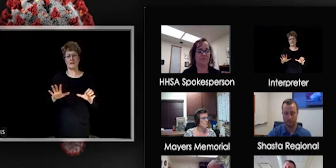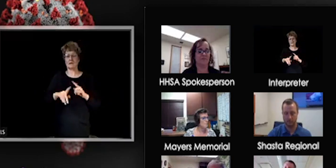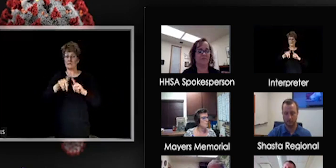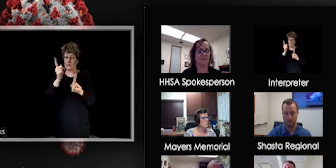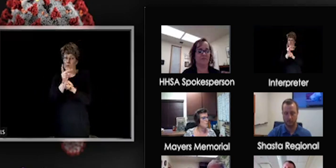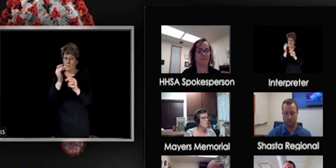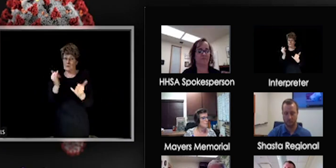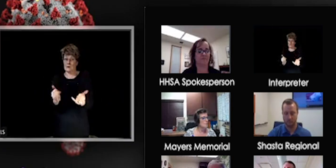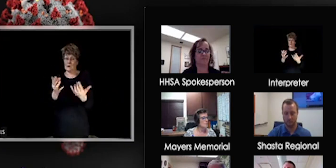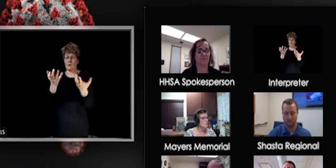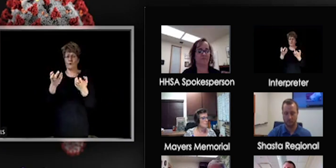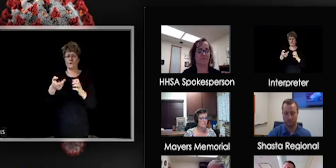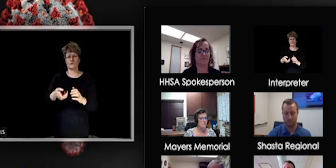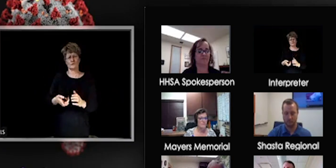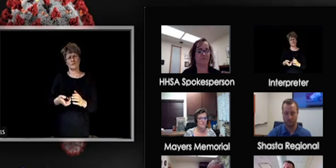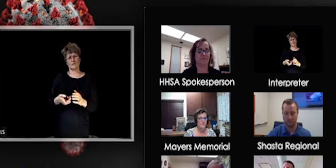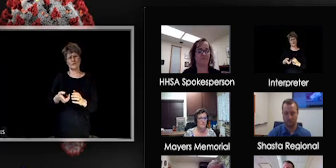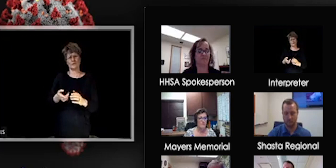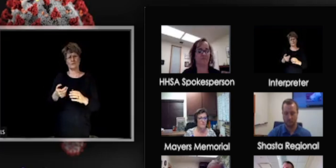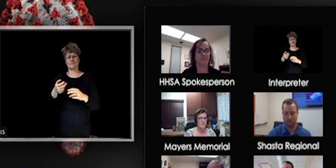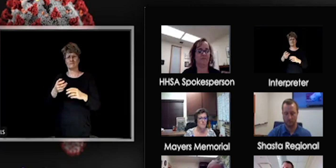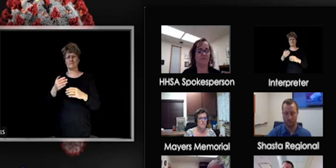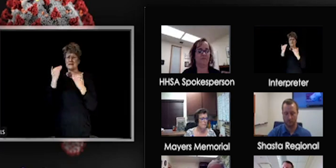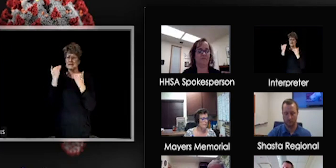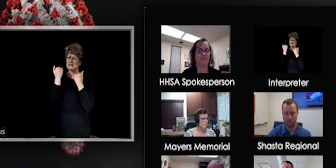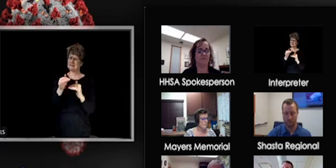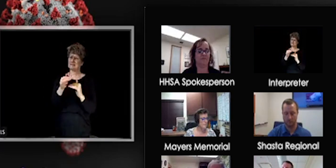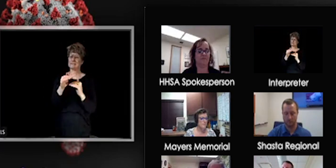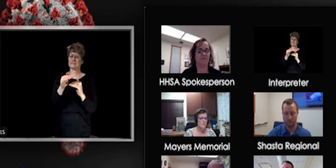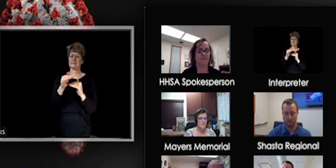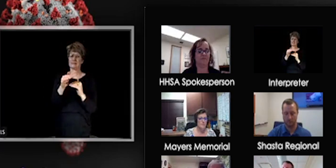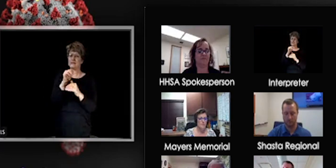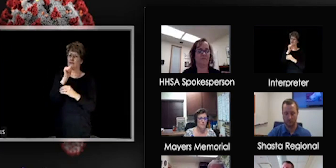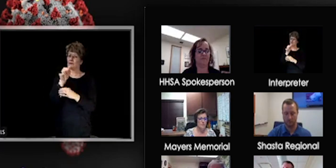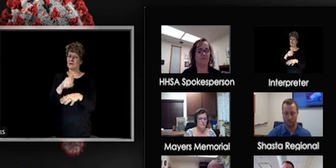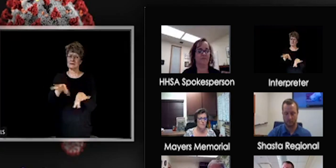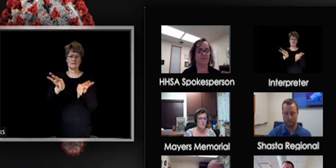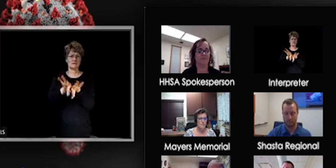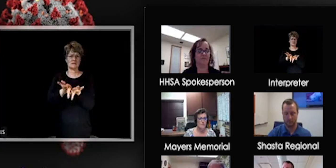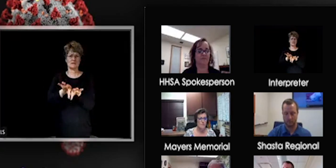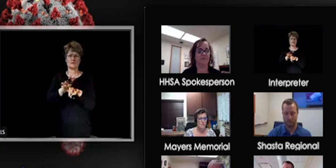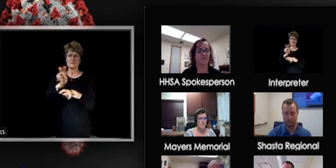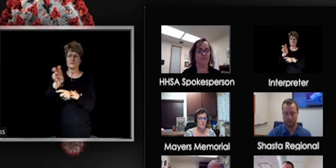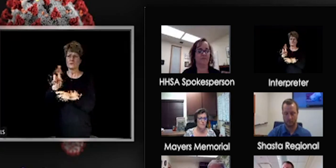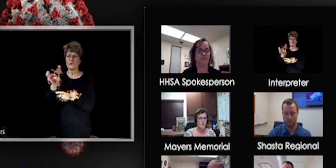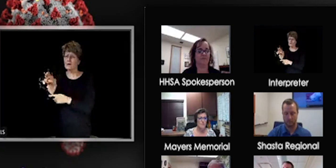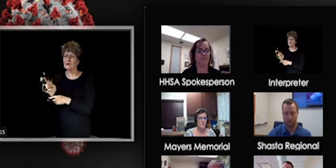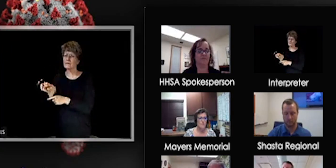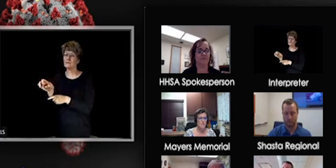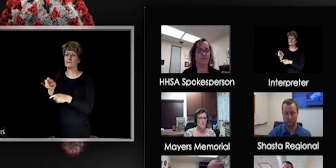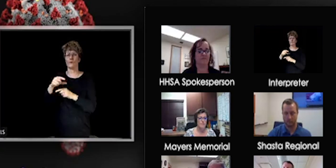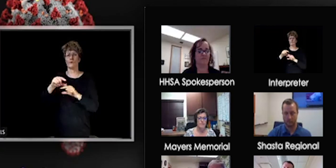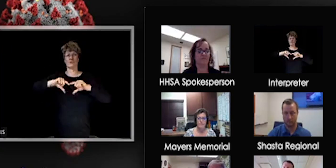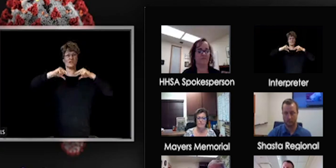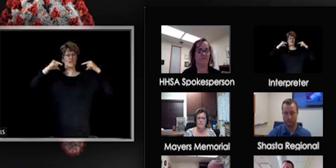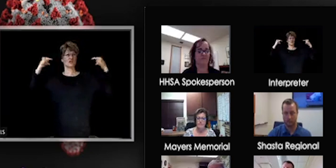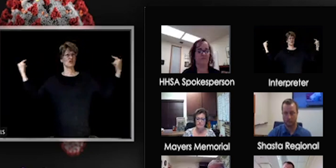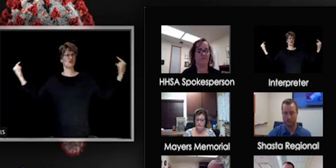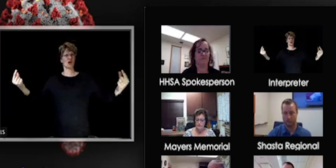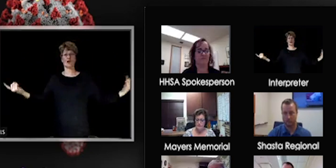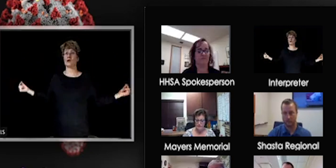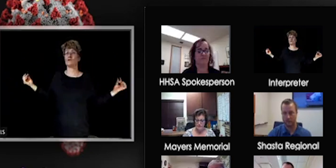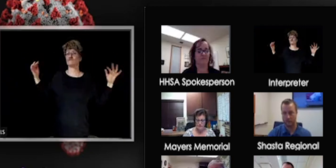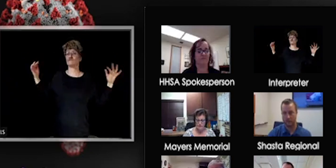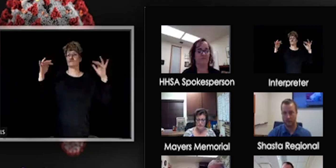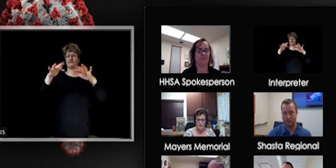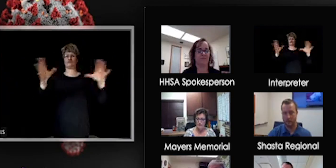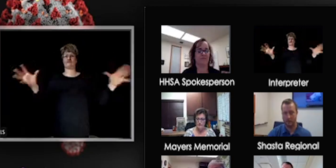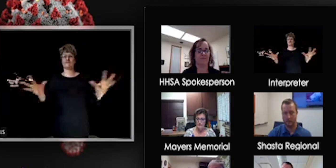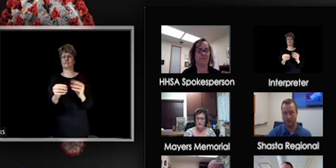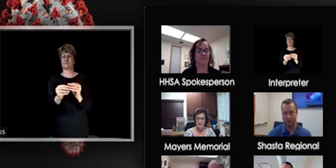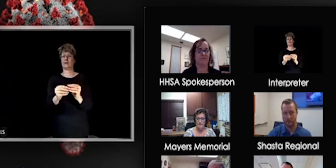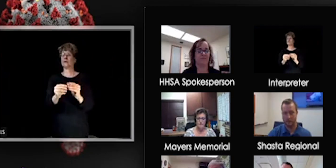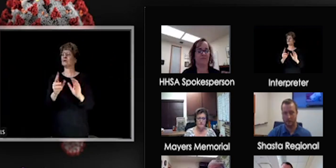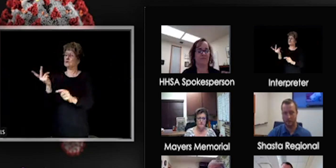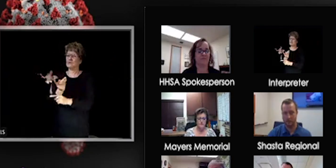group gatherings, because those are activities or exposure risks that could actually make